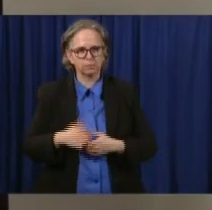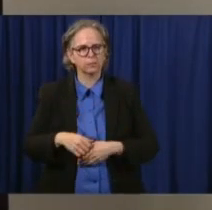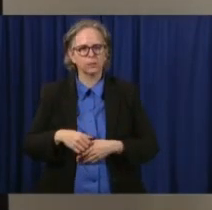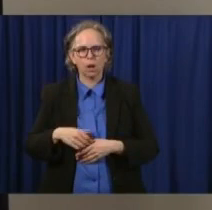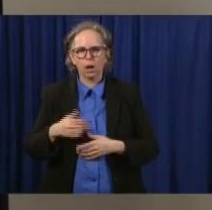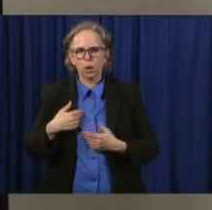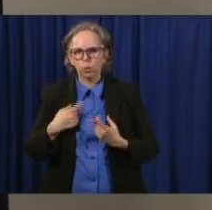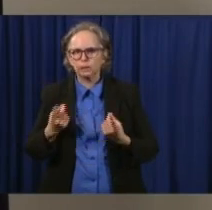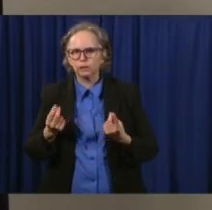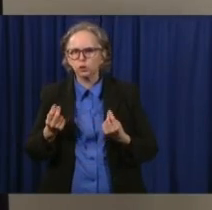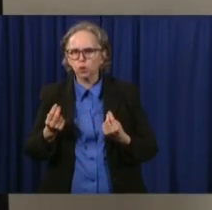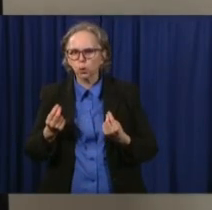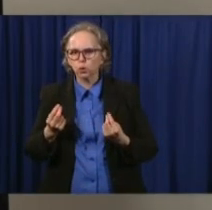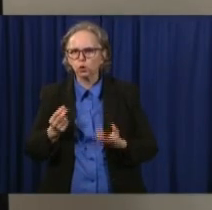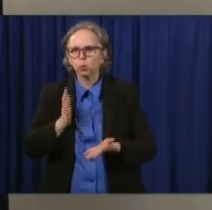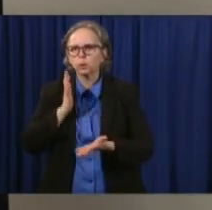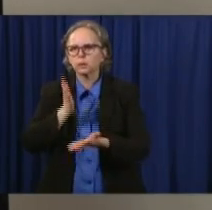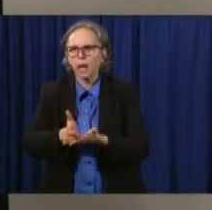INFECTIOUS DISEASE BASED ON HOW